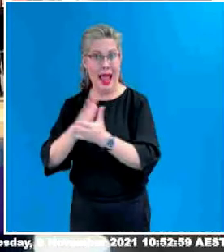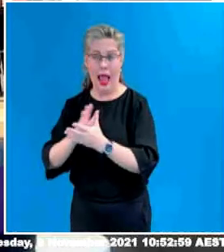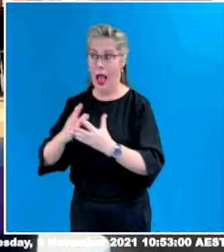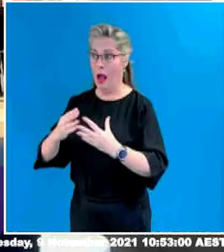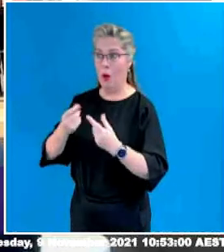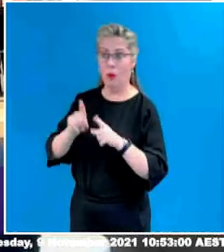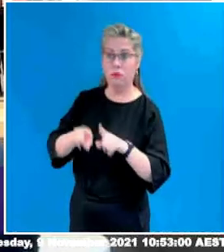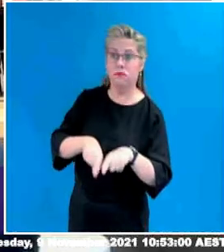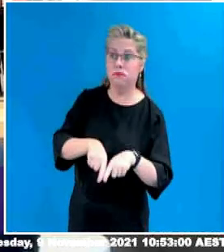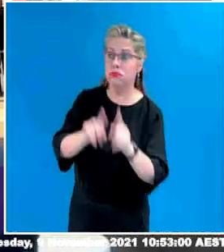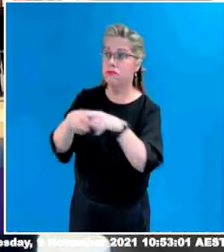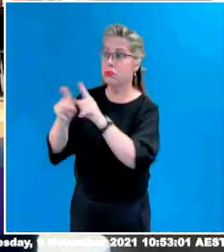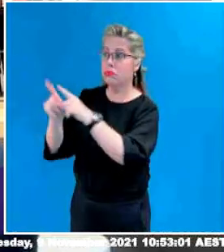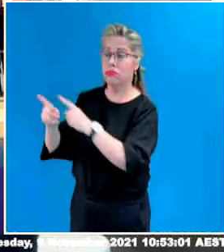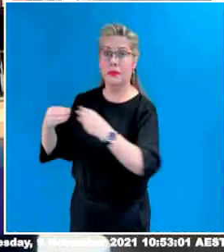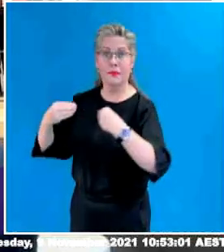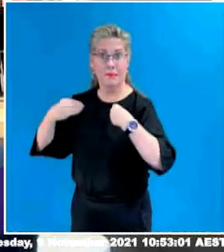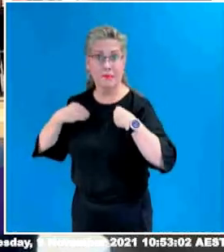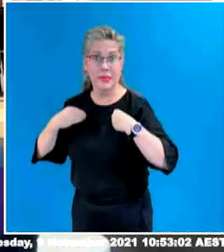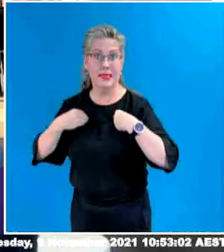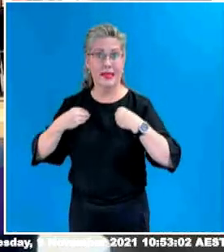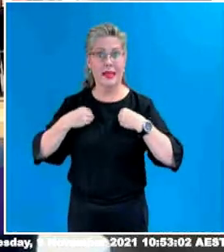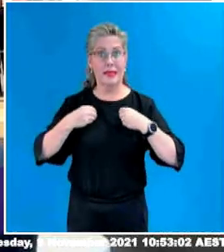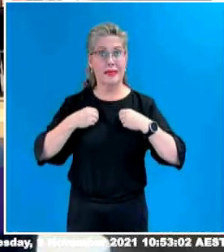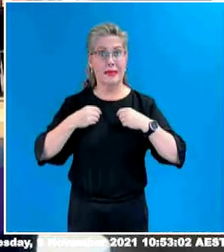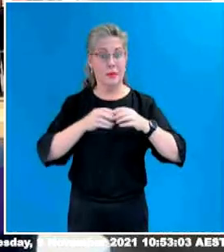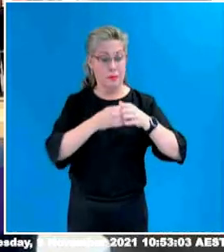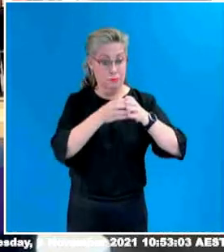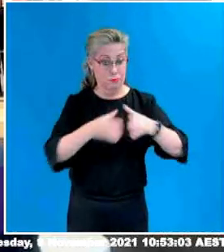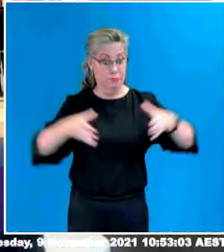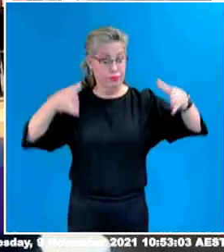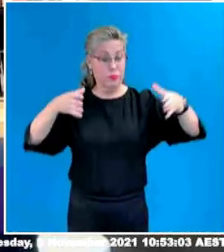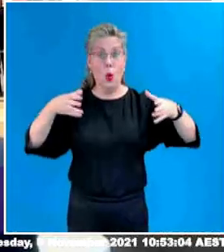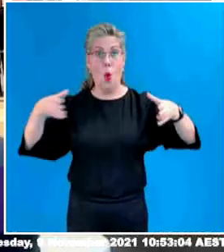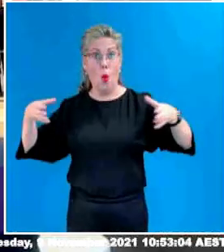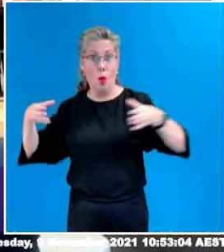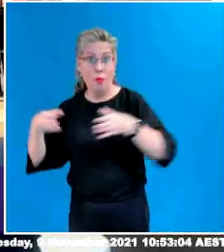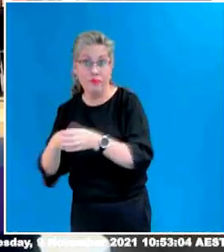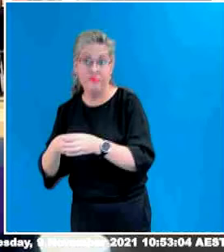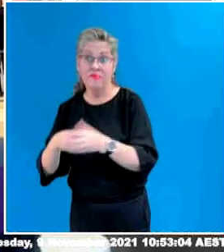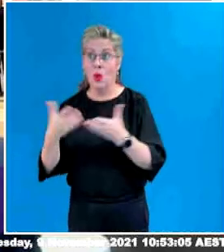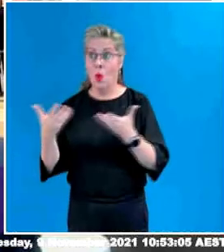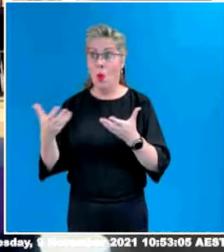other vehicles as well; they might be partnerships, they might be not-for-profits, they may be charities.